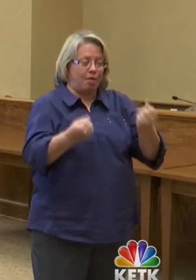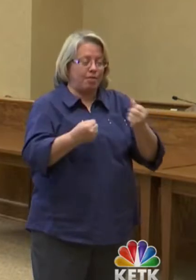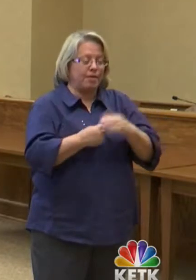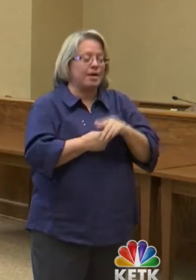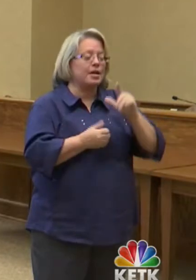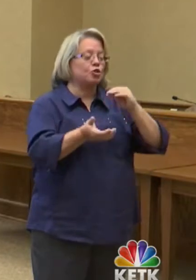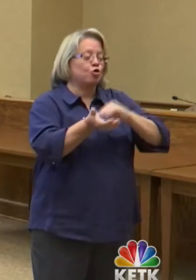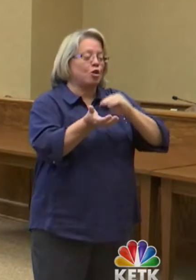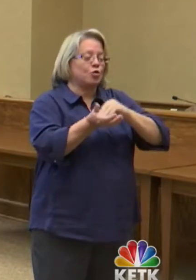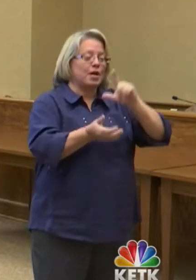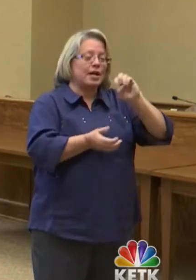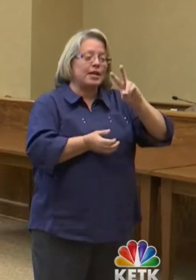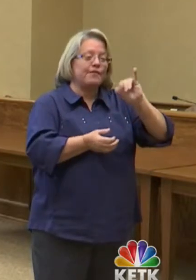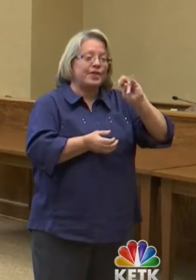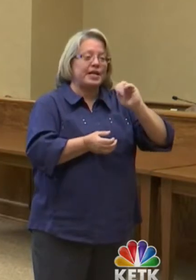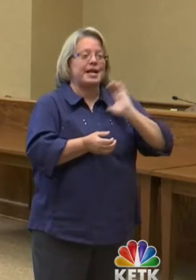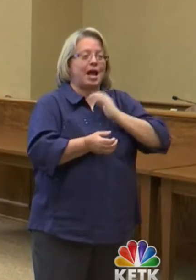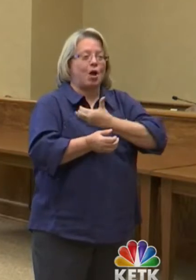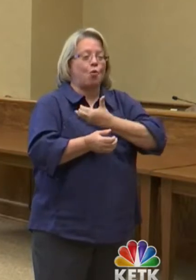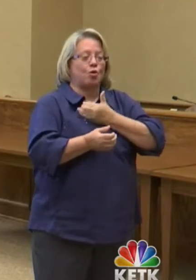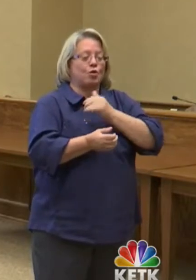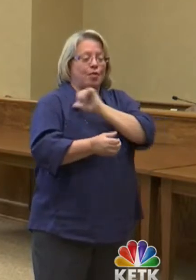THROUGH NEWS BRIEFINGS. FROM CITY OF TYLER MANAGER.